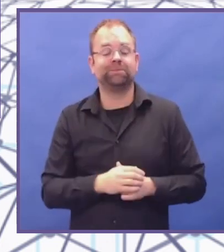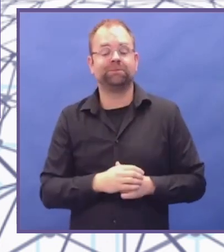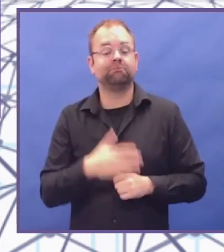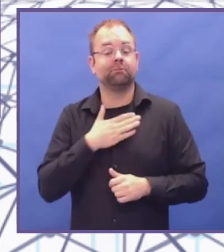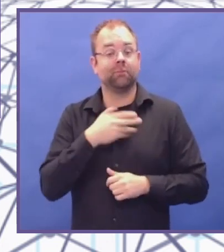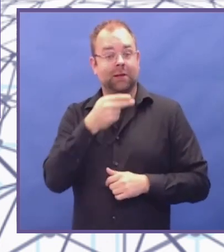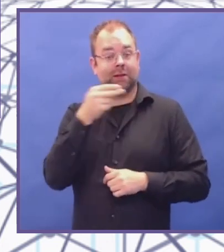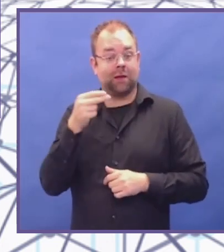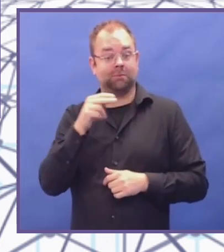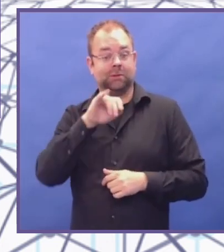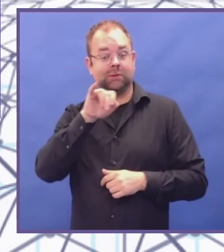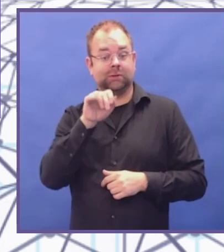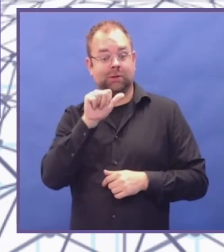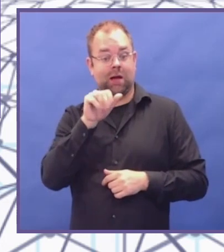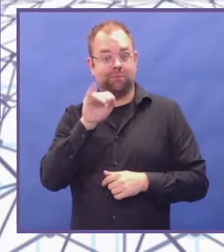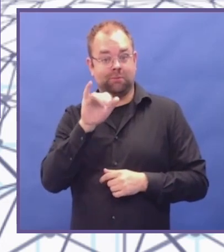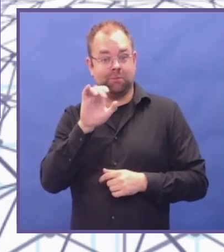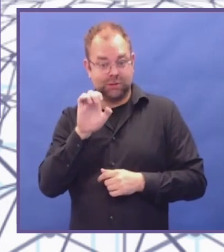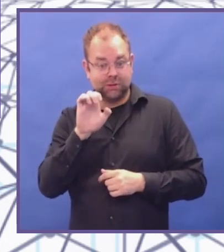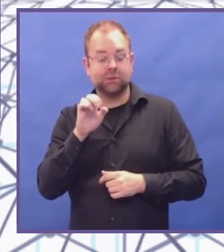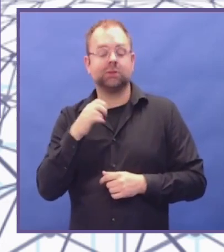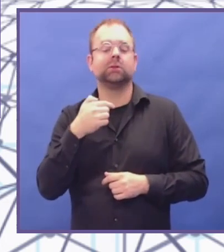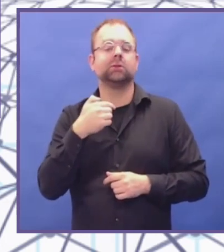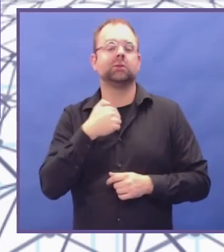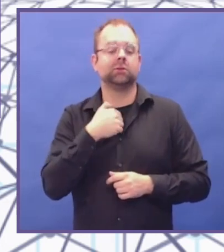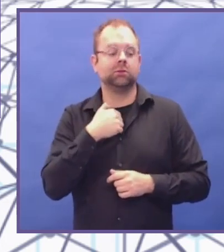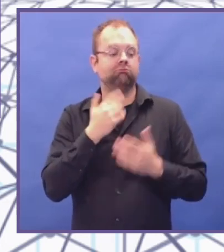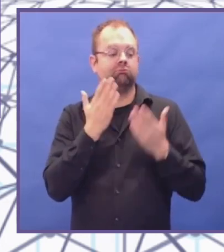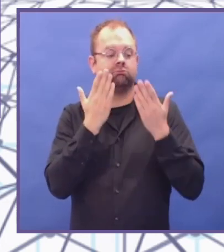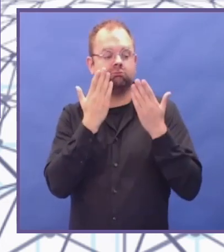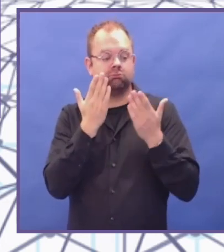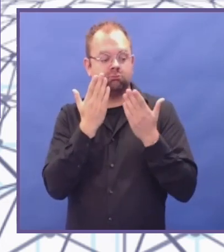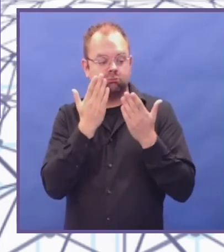the privilege of sort of titling my role here. And I like to say that I'm a population health